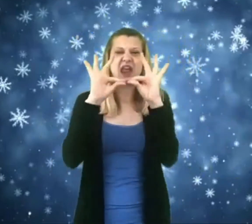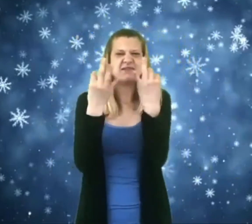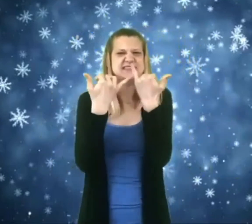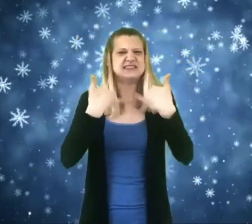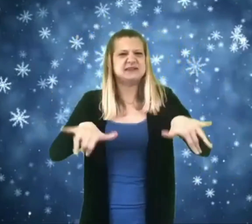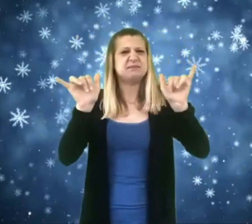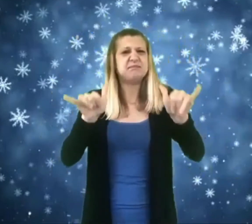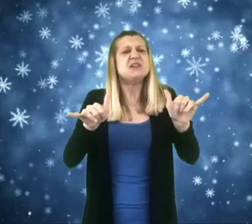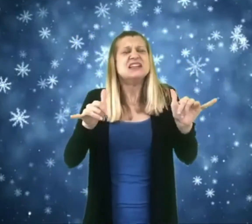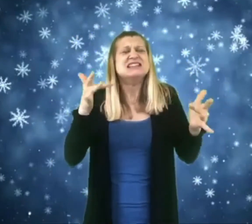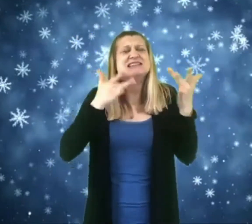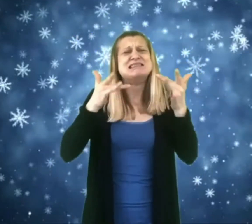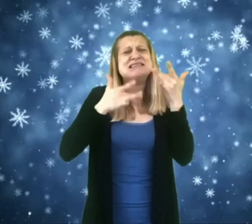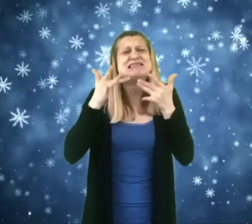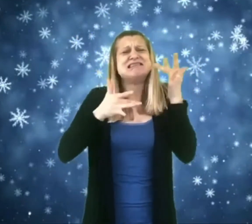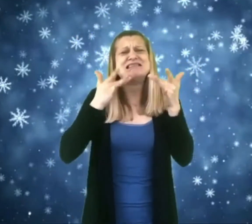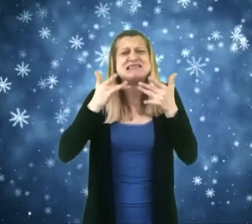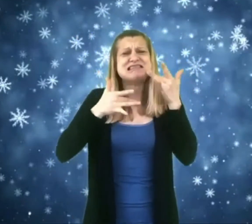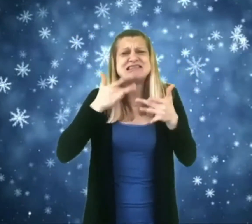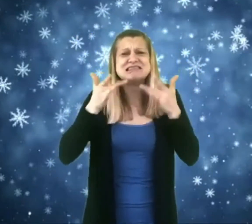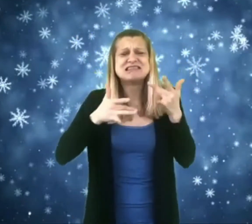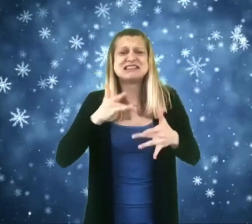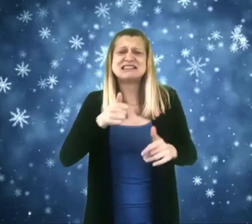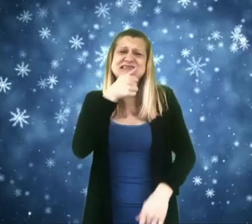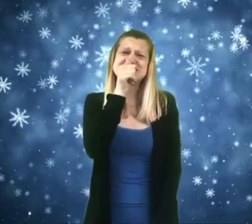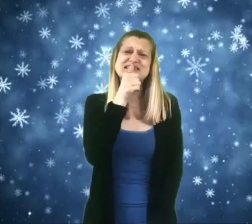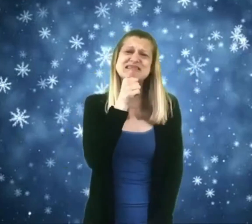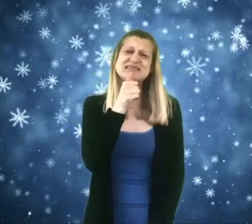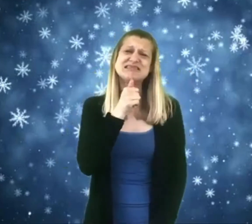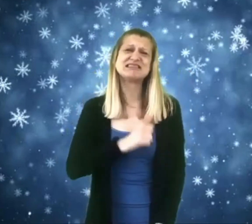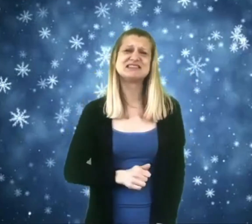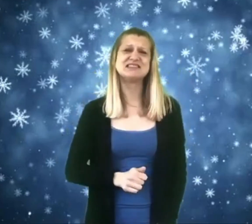The family remained desperate, suffering from hunger.